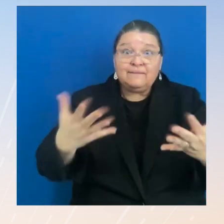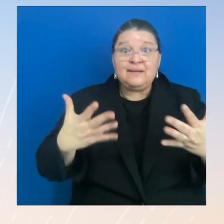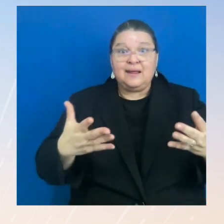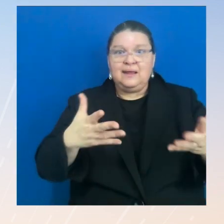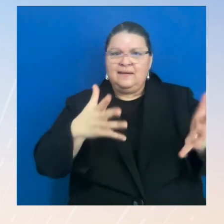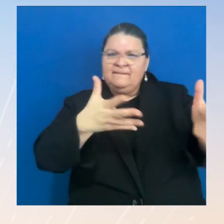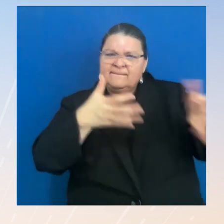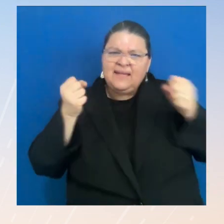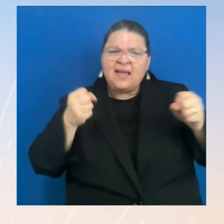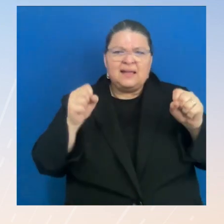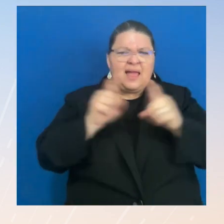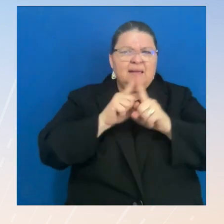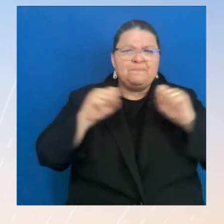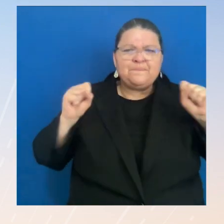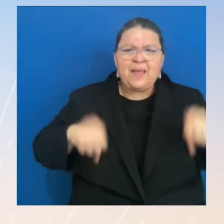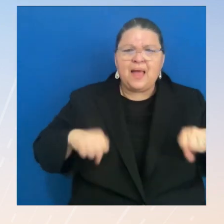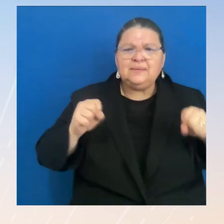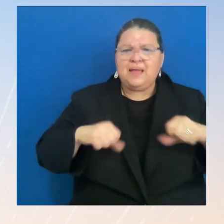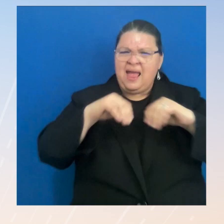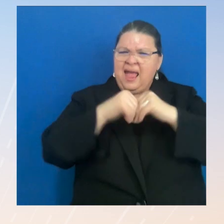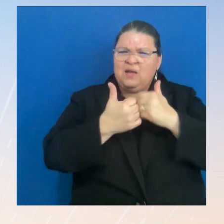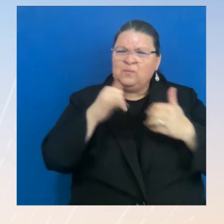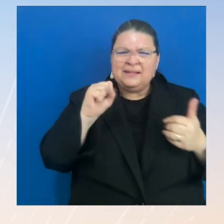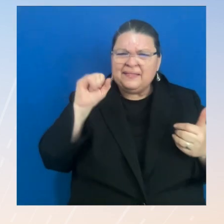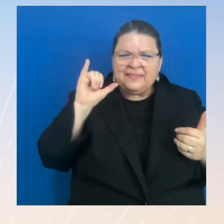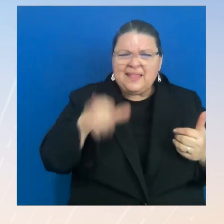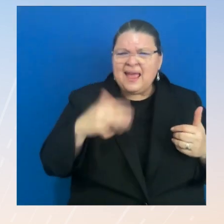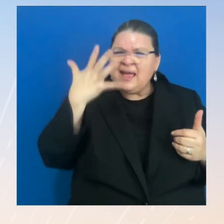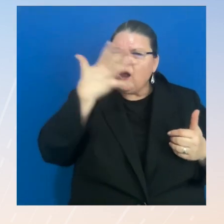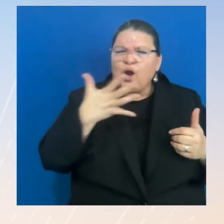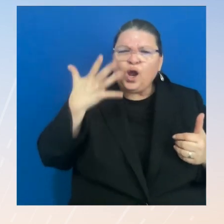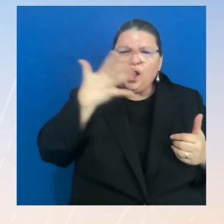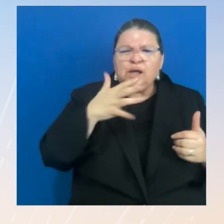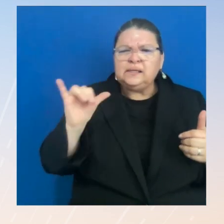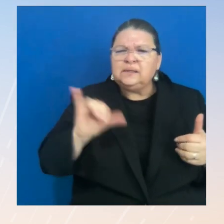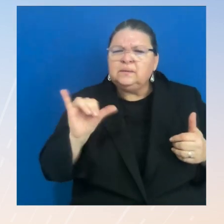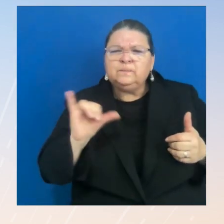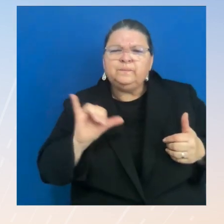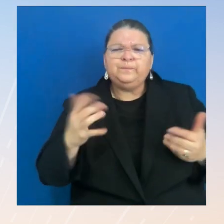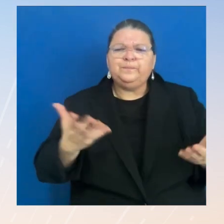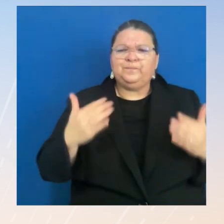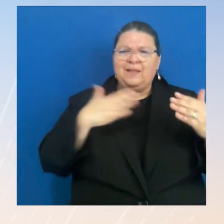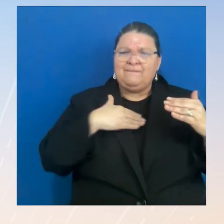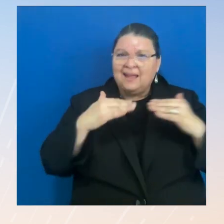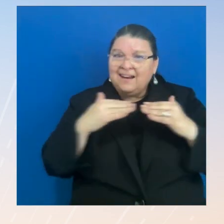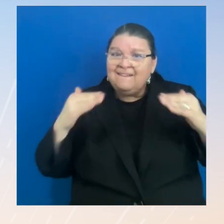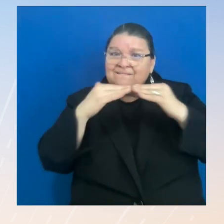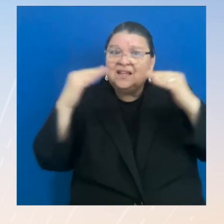Are there stages? What's the plan for that? Ms. Psaki: I expect we'll have more on that in the next 24 to 48 hours. I understand the question.